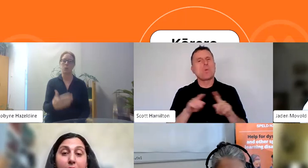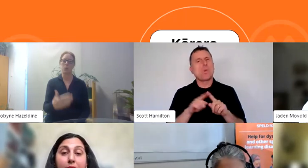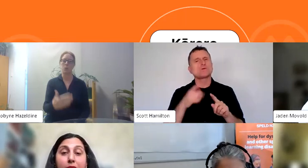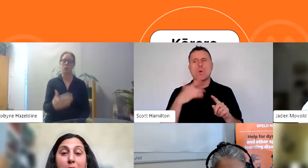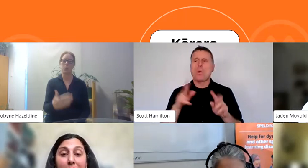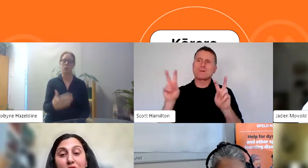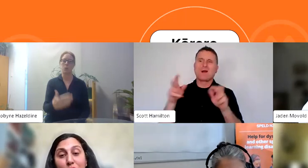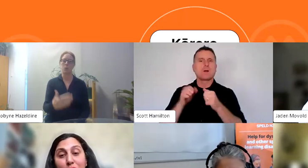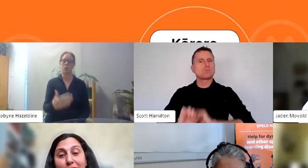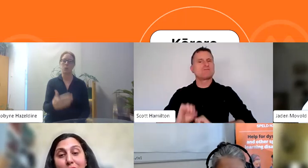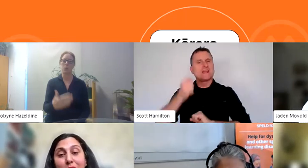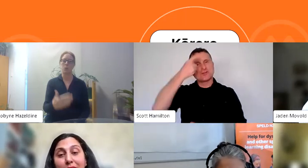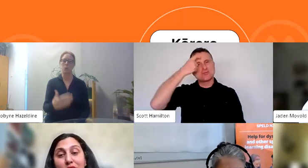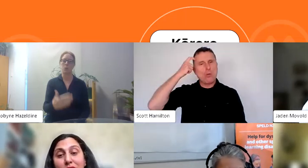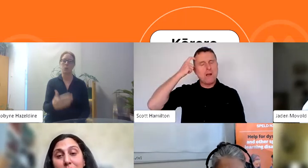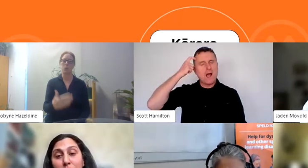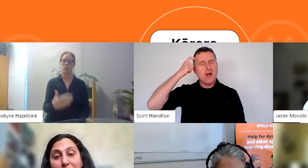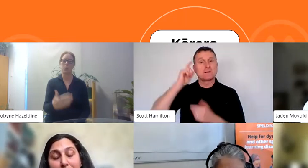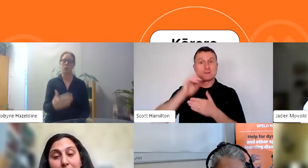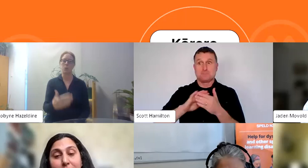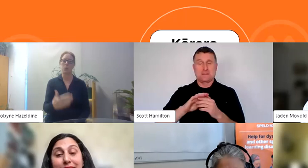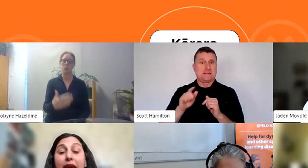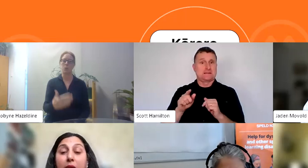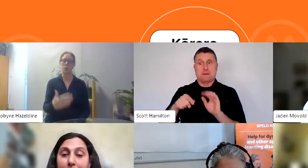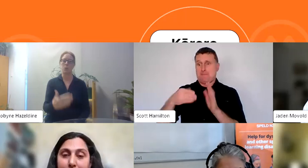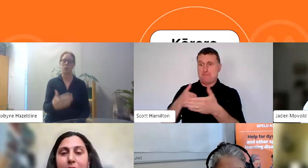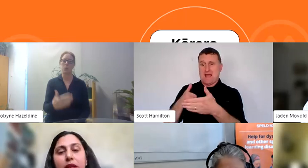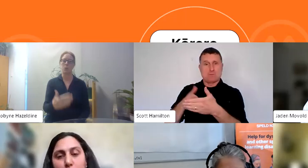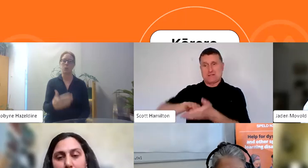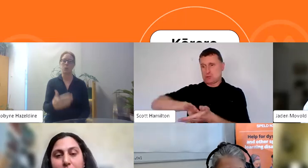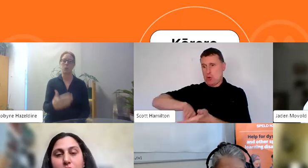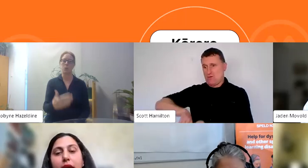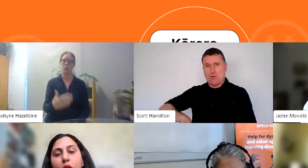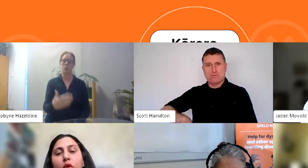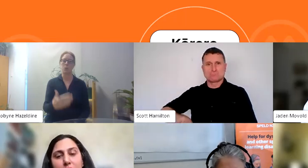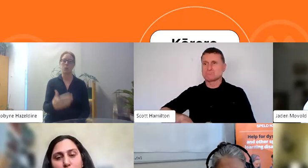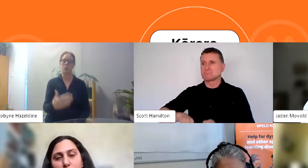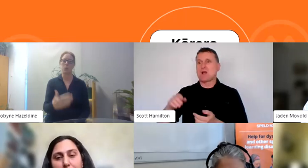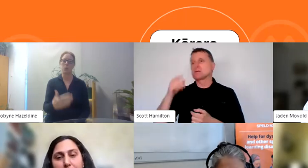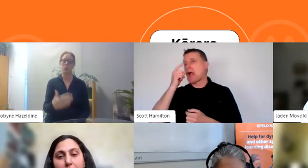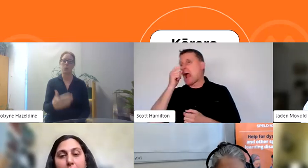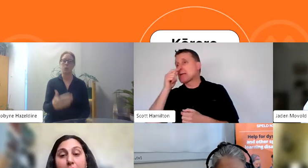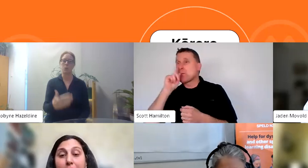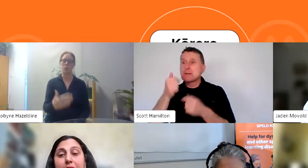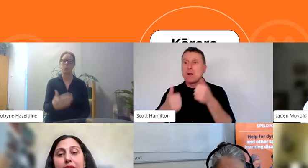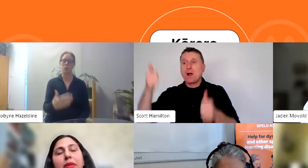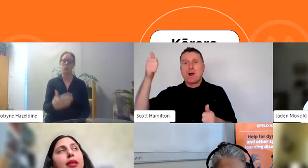and making sure that we are actually removing the barriers, the ableism, the discrimination that causes trauma. And this is something that